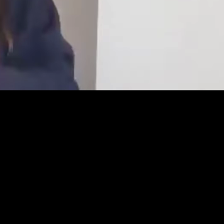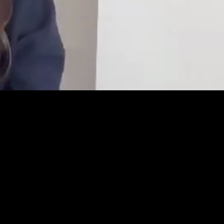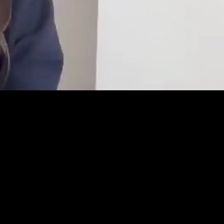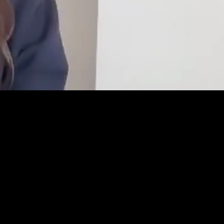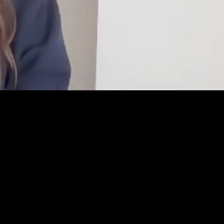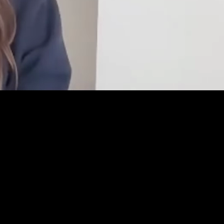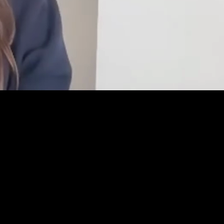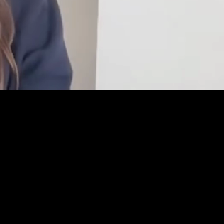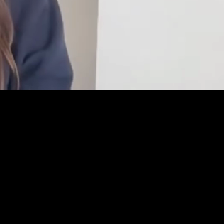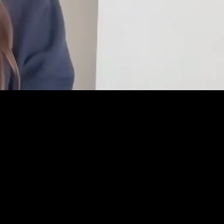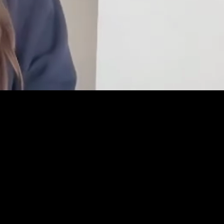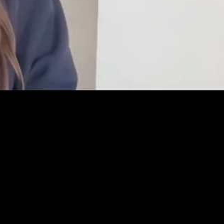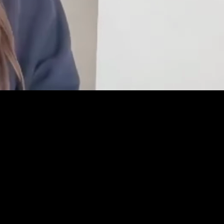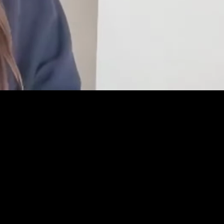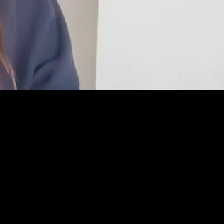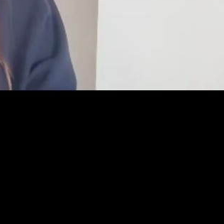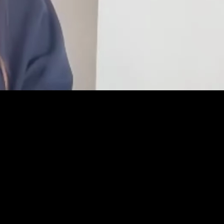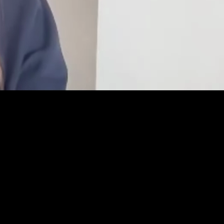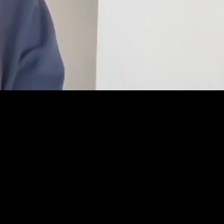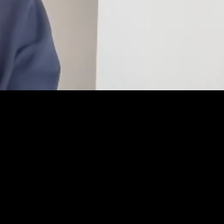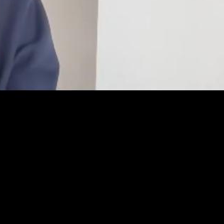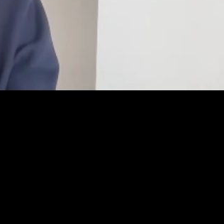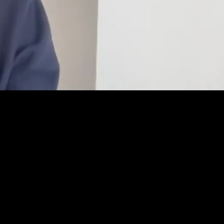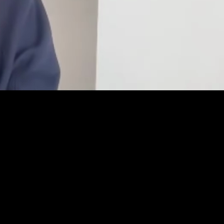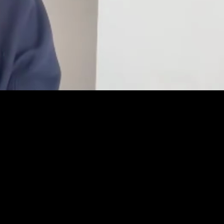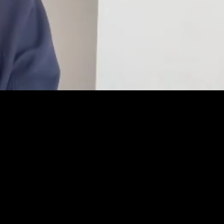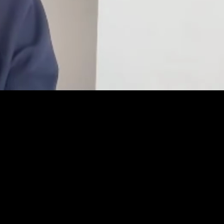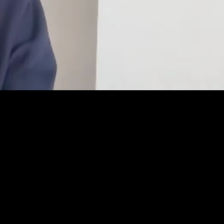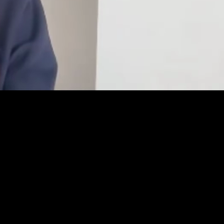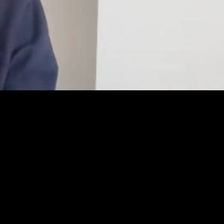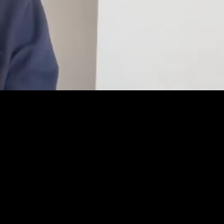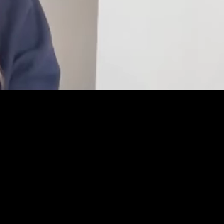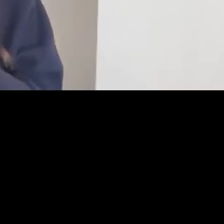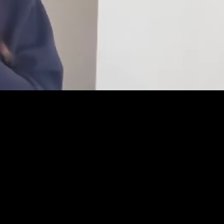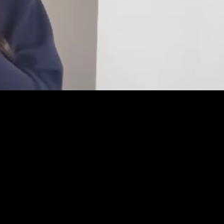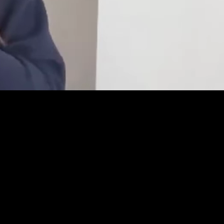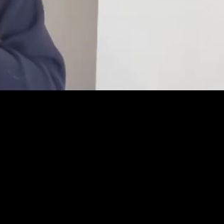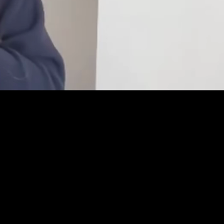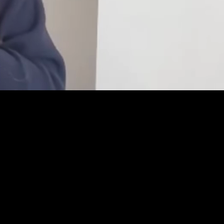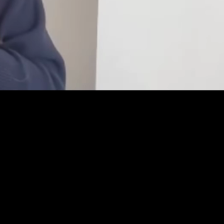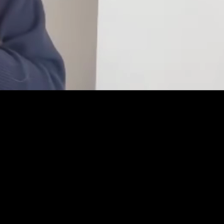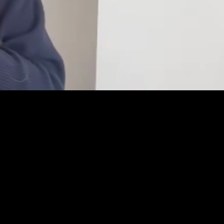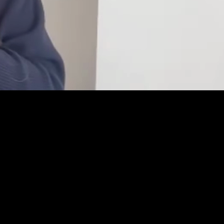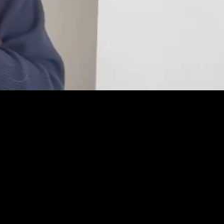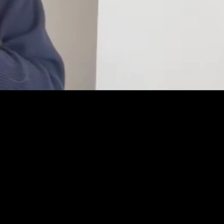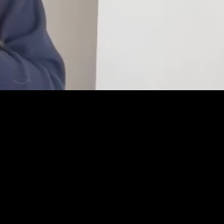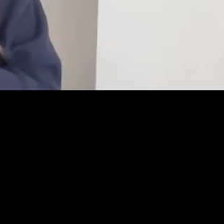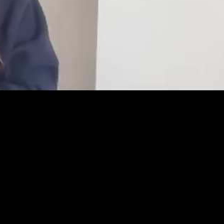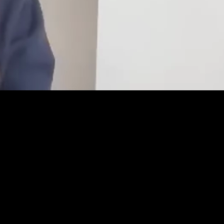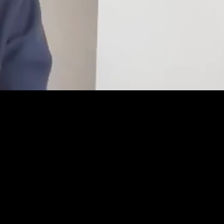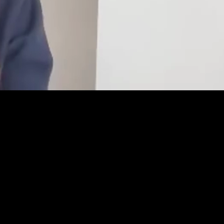Brilliant. Thank you. Couple more questions, maybe? Yes, I think we've got five minutes or so. Go for it.